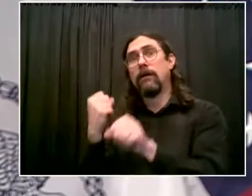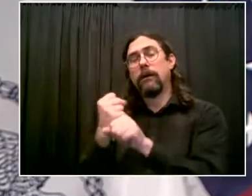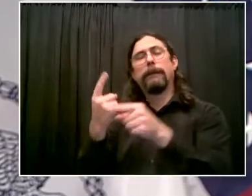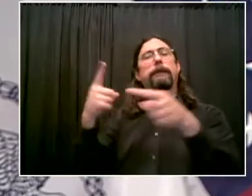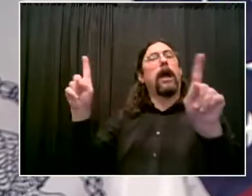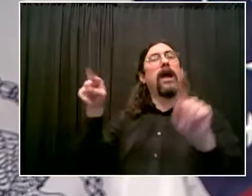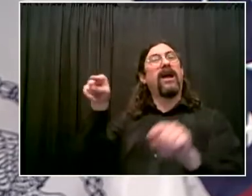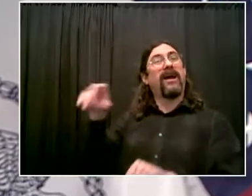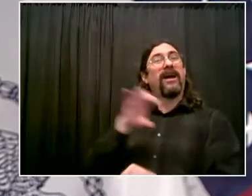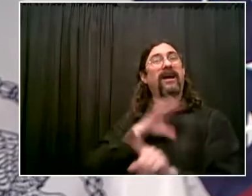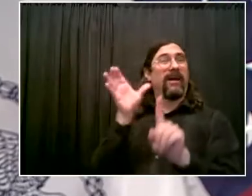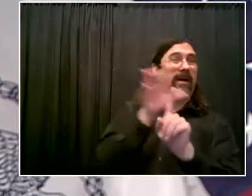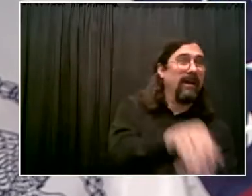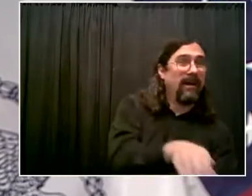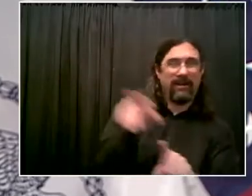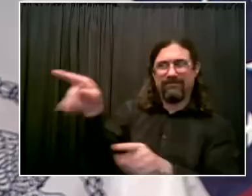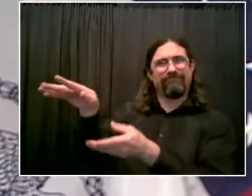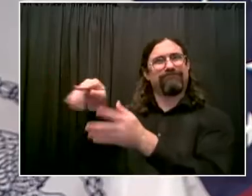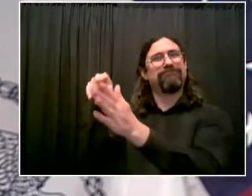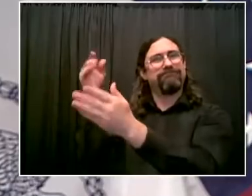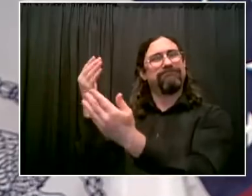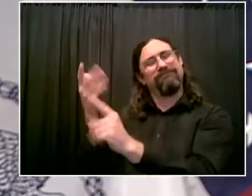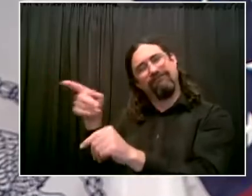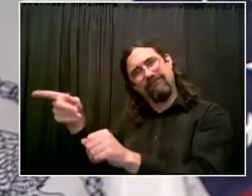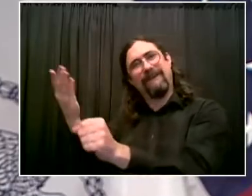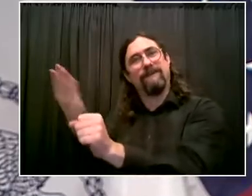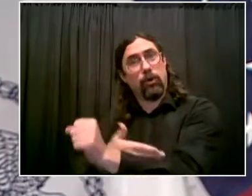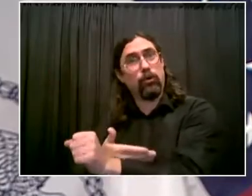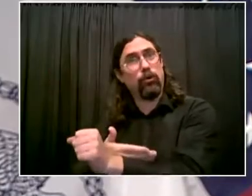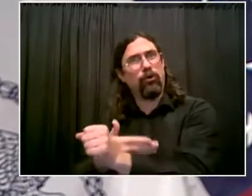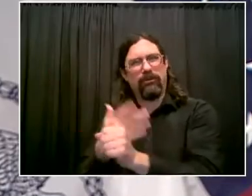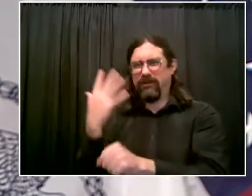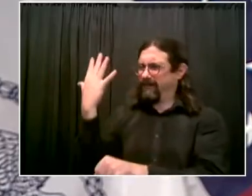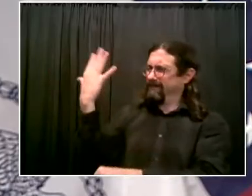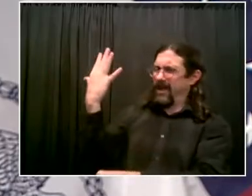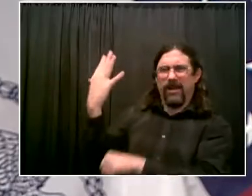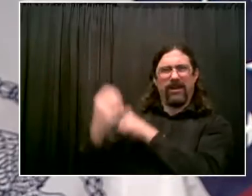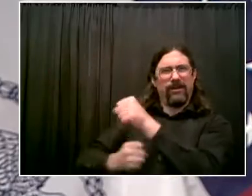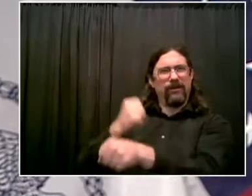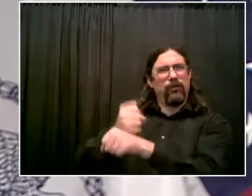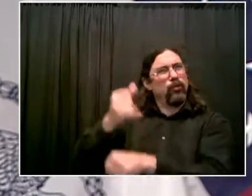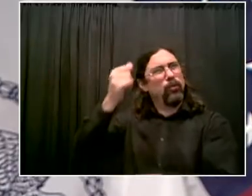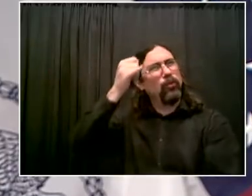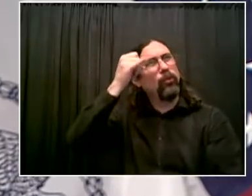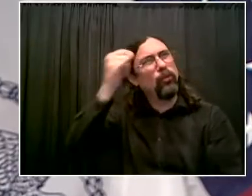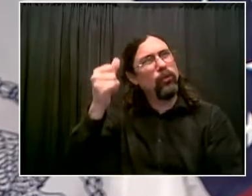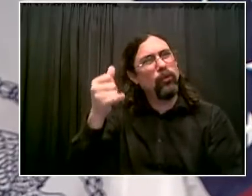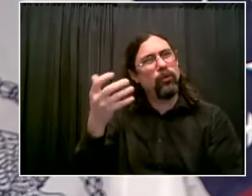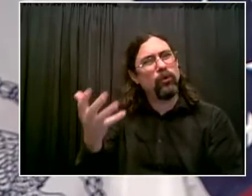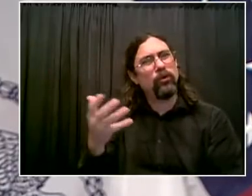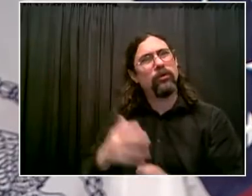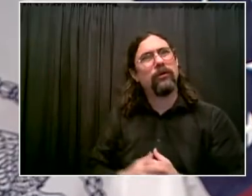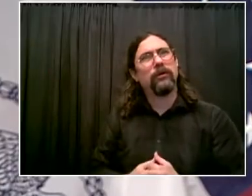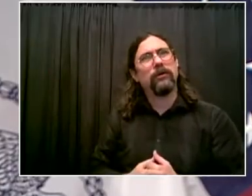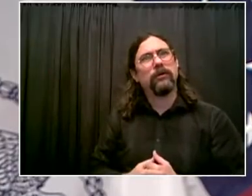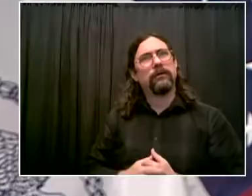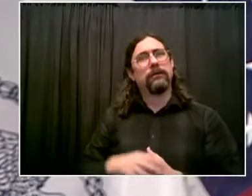AFTER GEORGE FLOYD DEATH, WOULD YOU DO THINGS